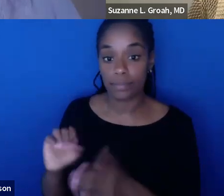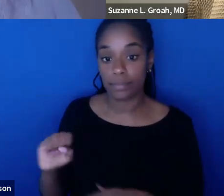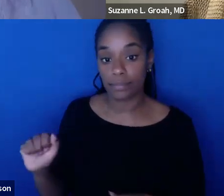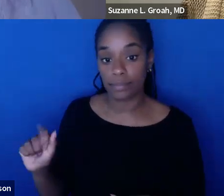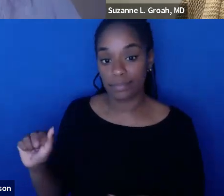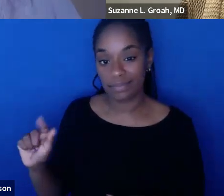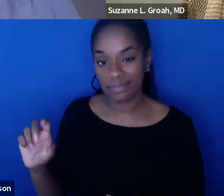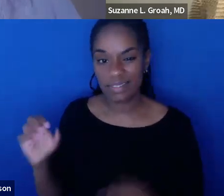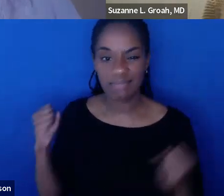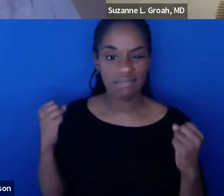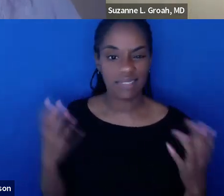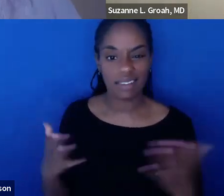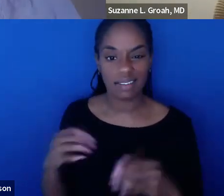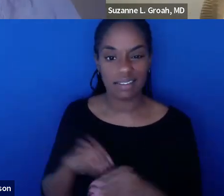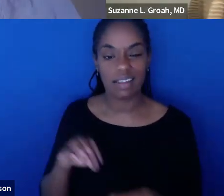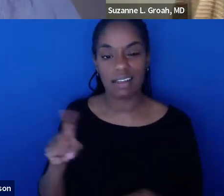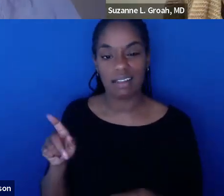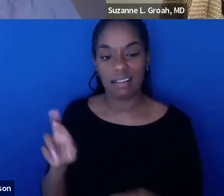So we're actually trying to put that Lactobacillus.